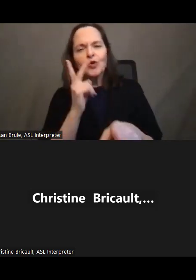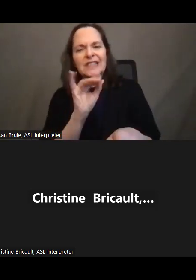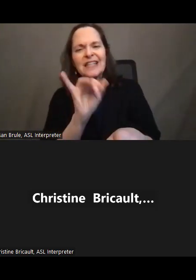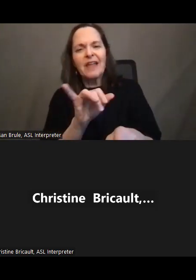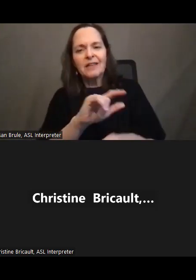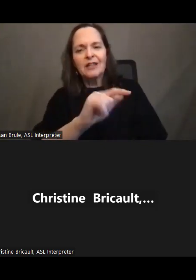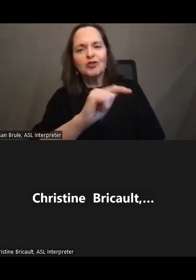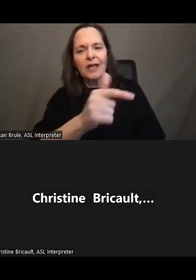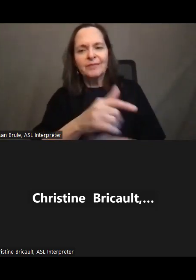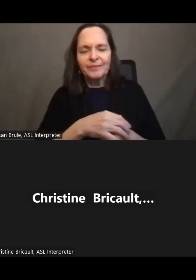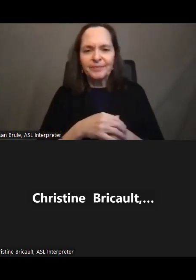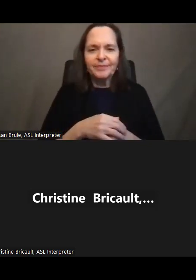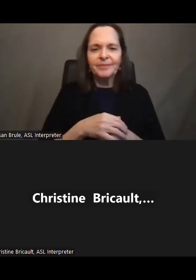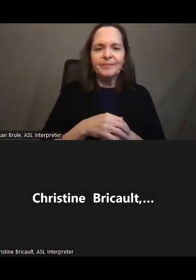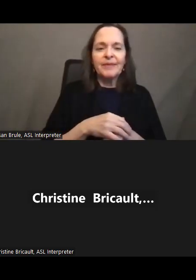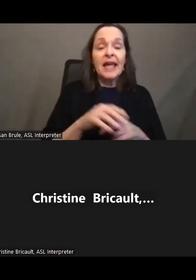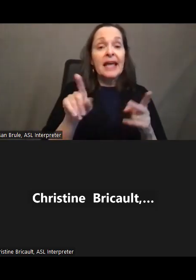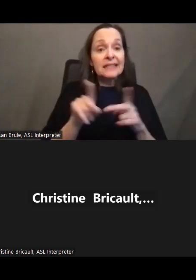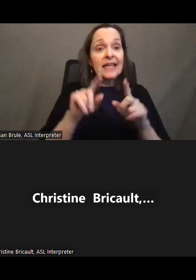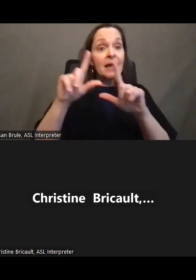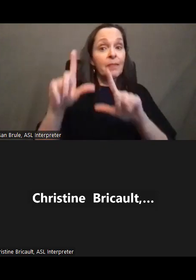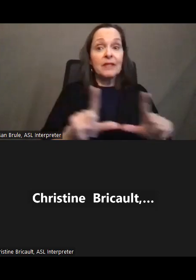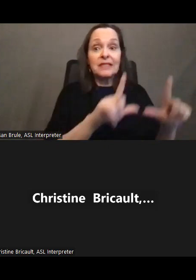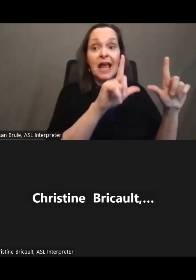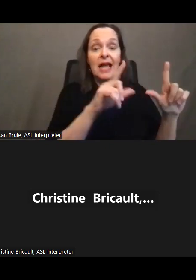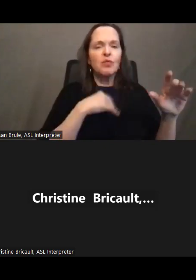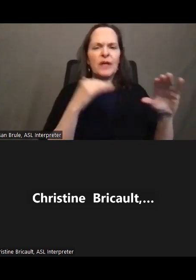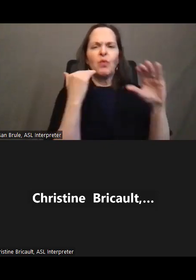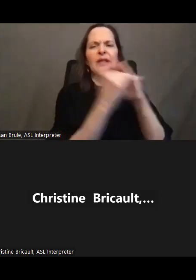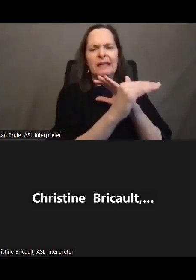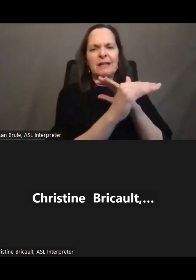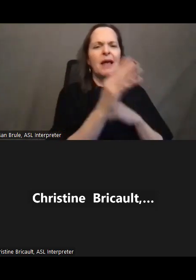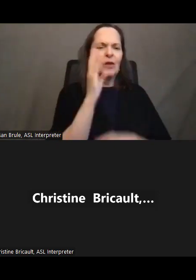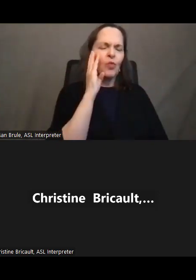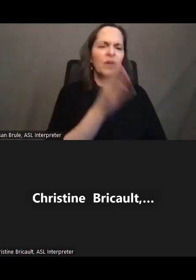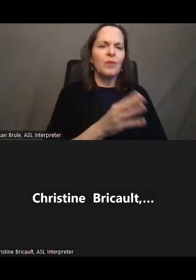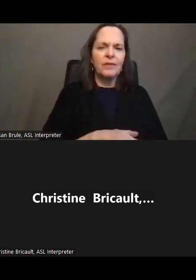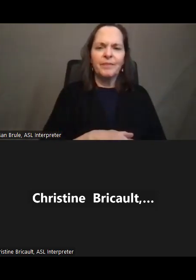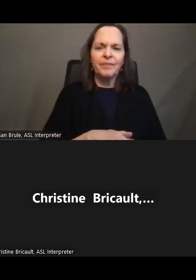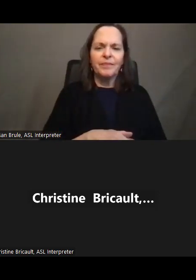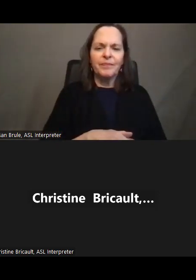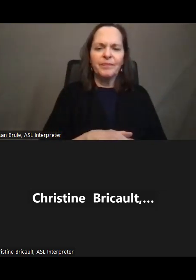Kay, has got her hand raised. Or Jeffrey has his hand raised. So I'm going to call on you. Switch it up.